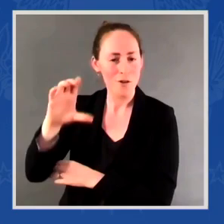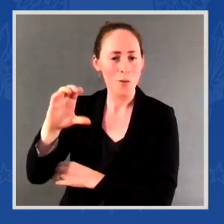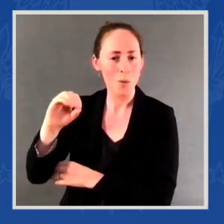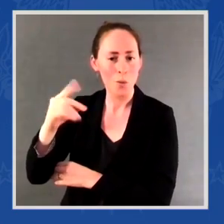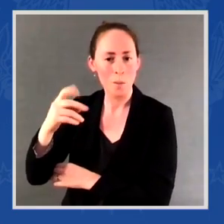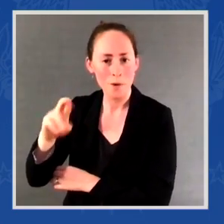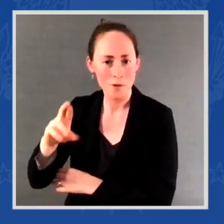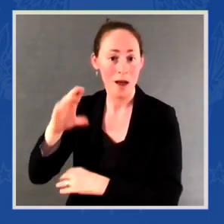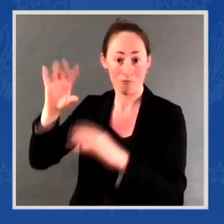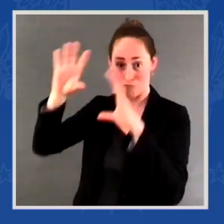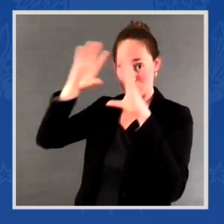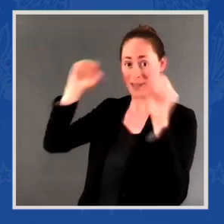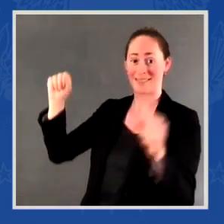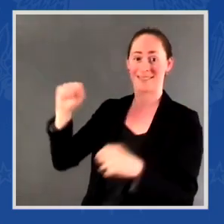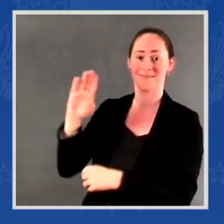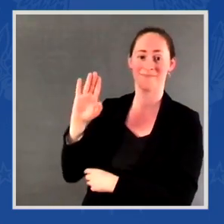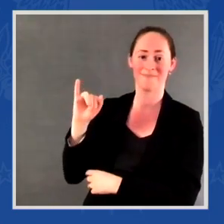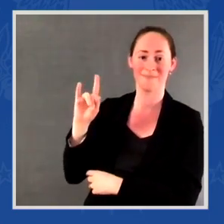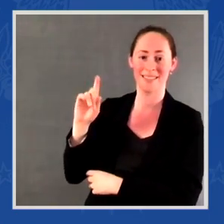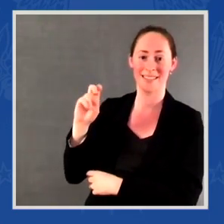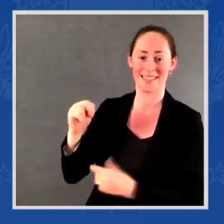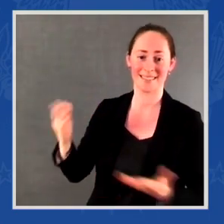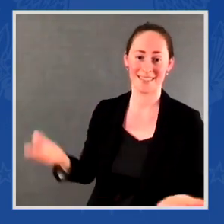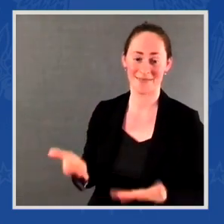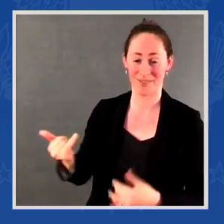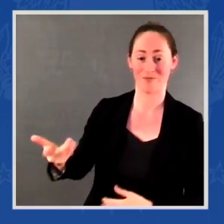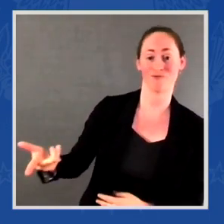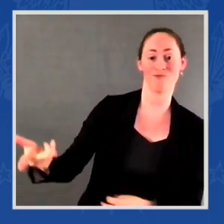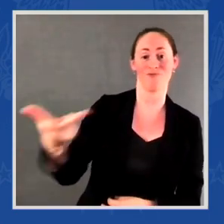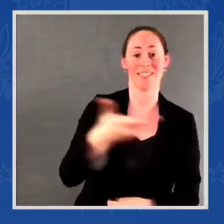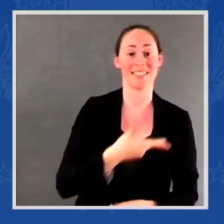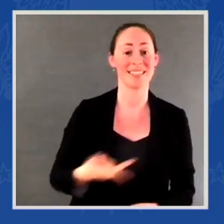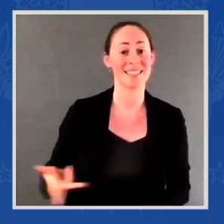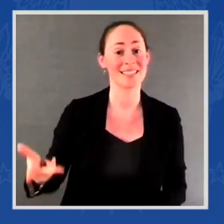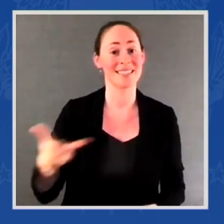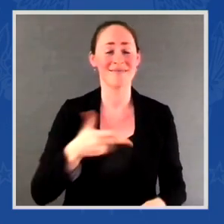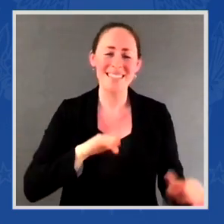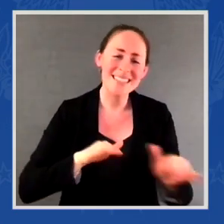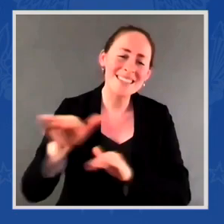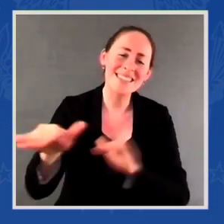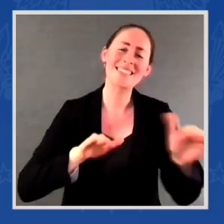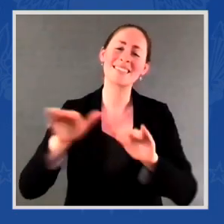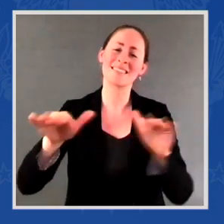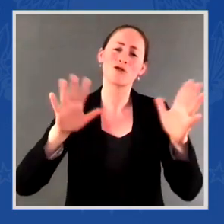of all backgrounds to get vaccinated. Being here today alongside our leaders